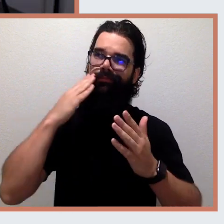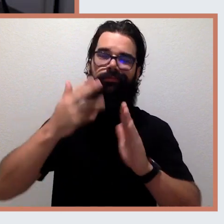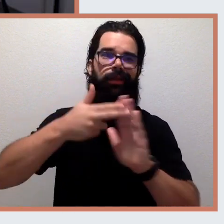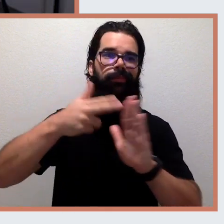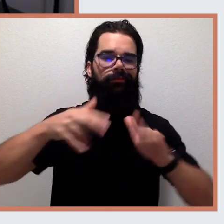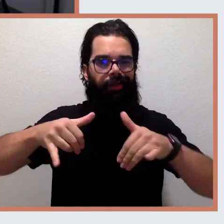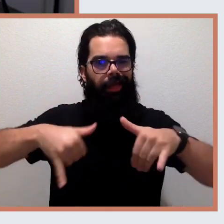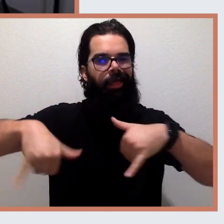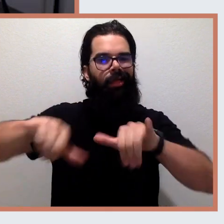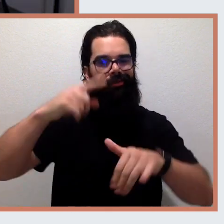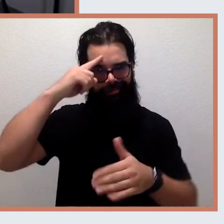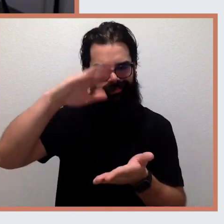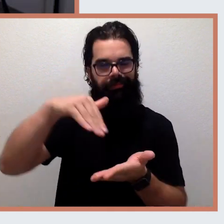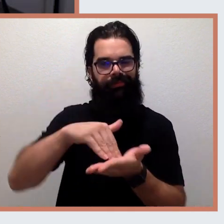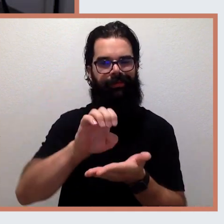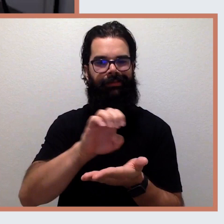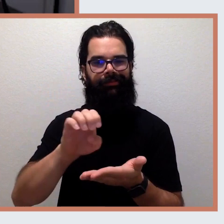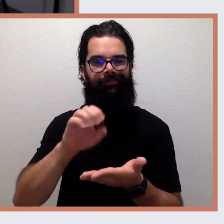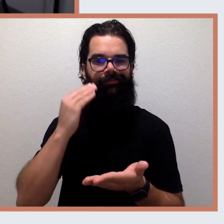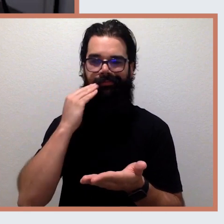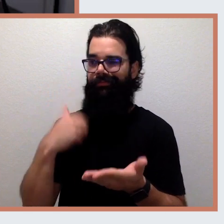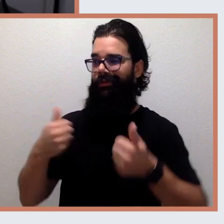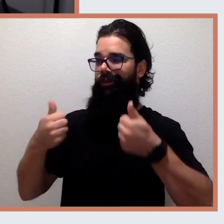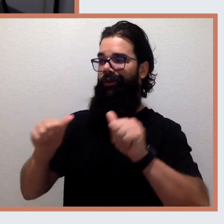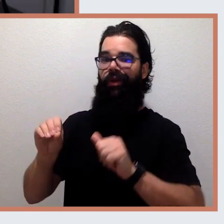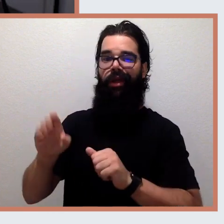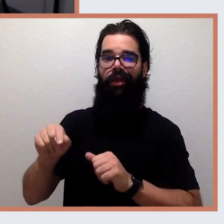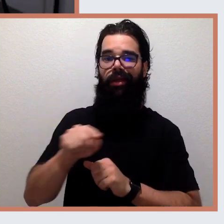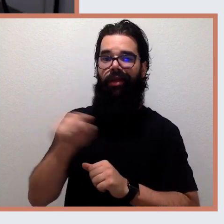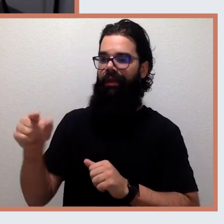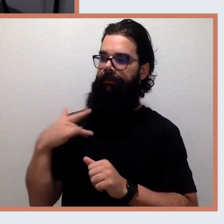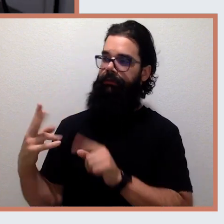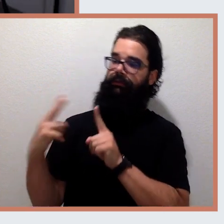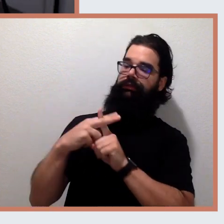that were very stereotypical Middle Eastern, you know, and I had those auditions,